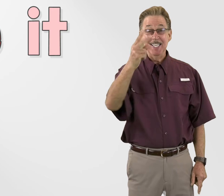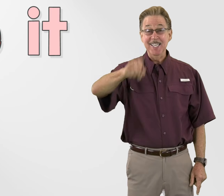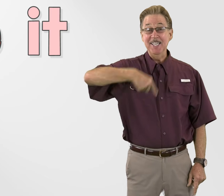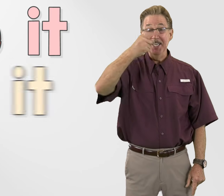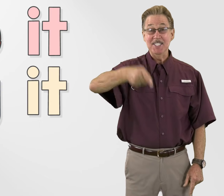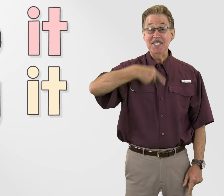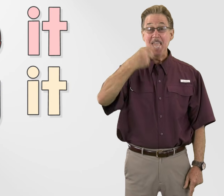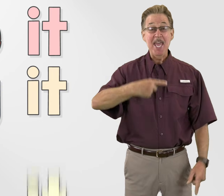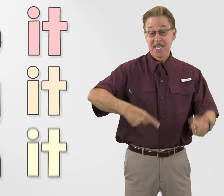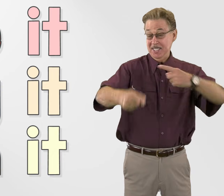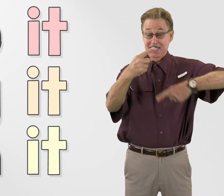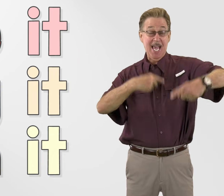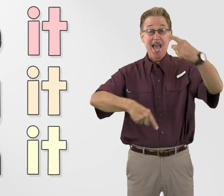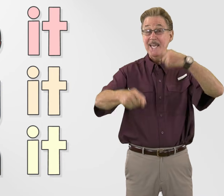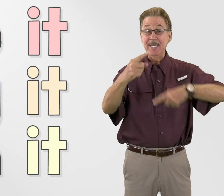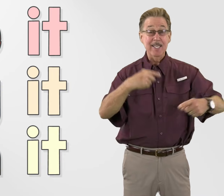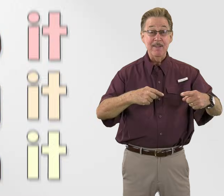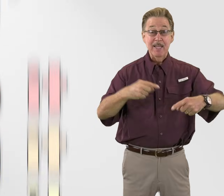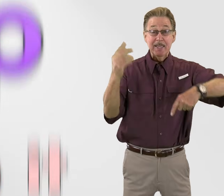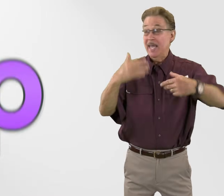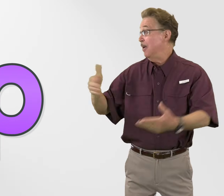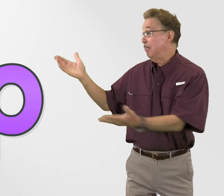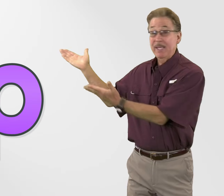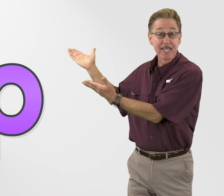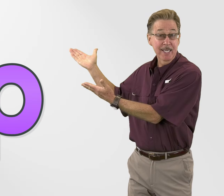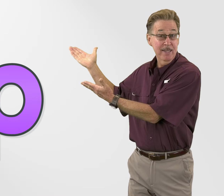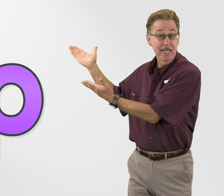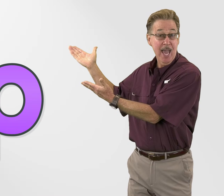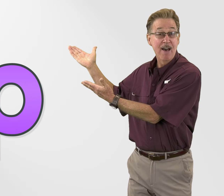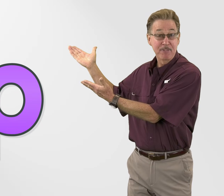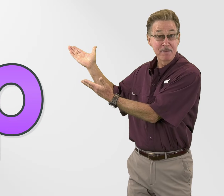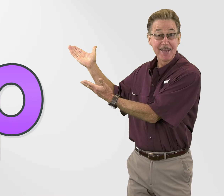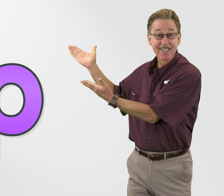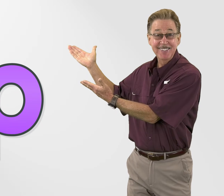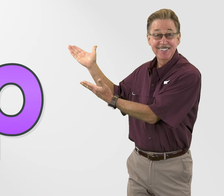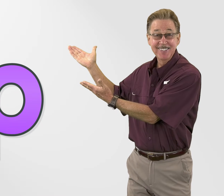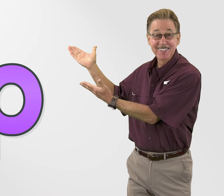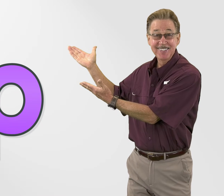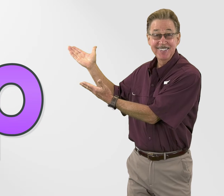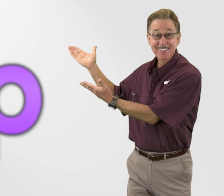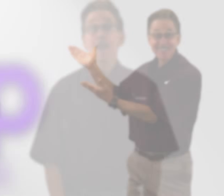See it, Say it Sign it Letter P p in the alphabet